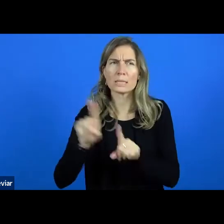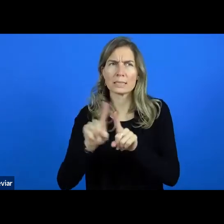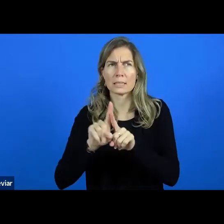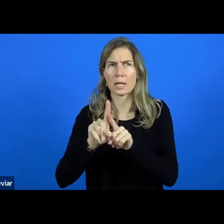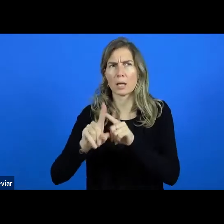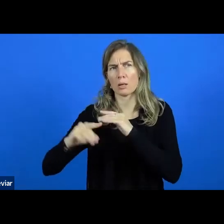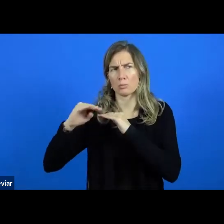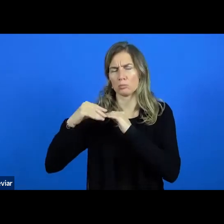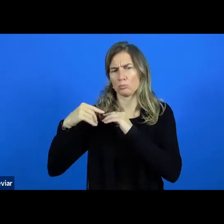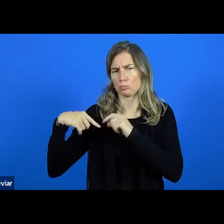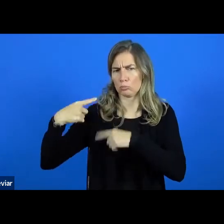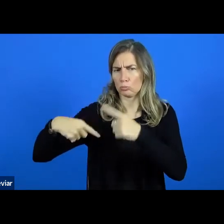Thank you, next slide, please.